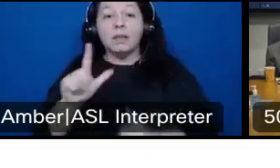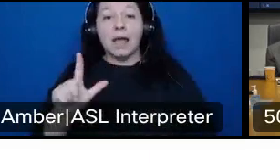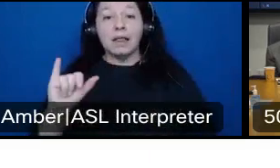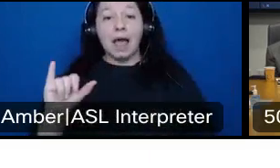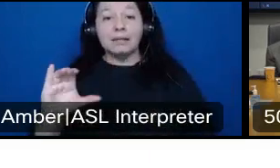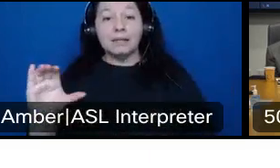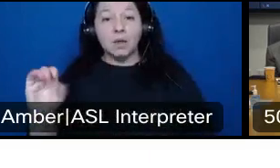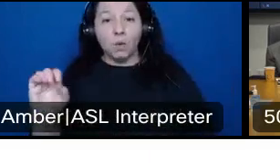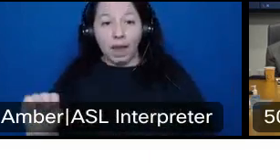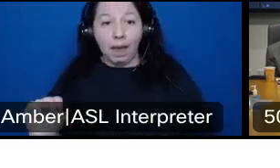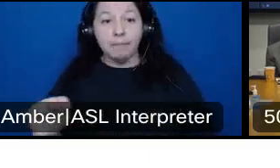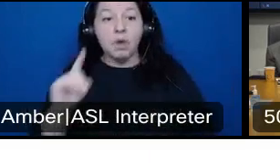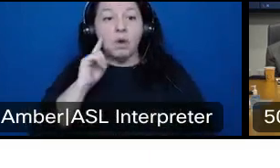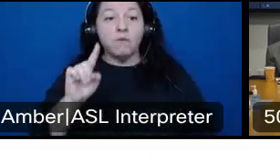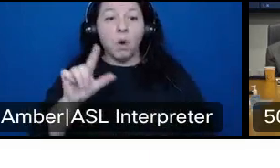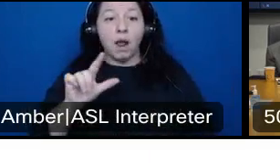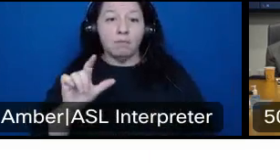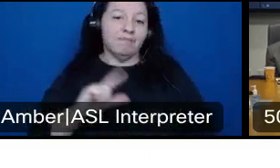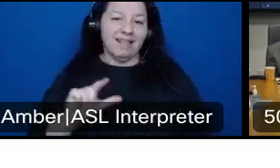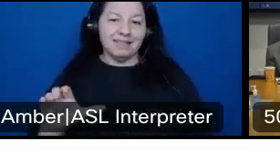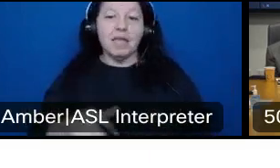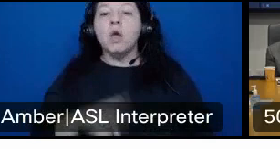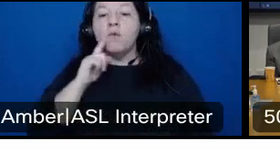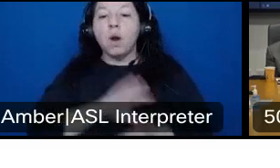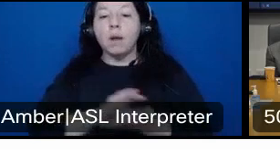For, uh, LLC for an amount not to exceed.